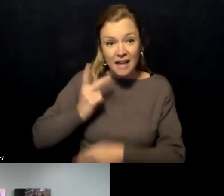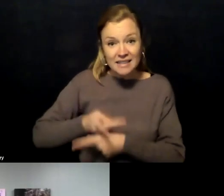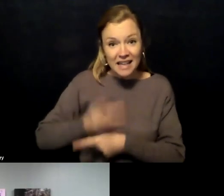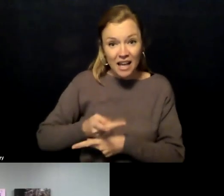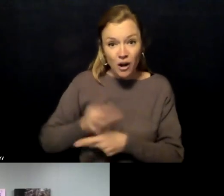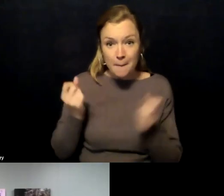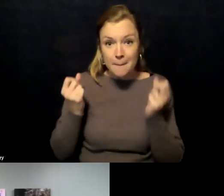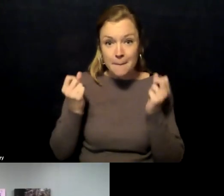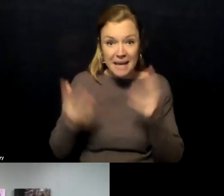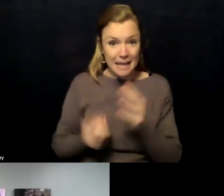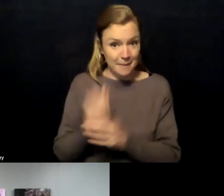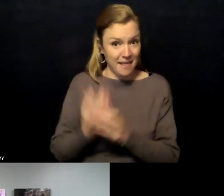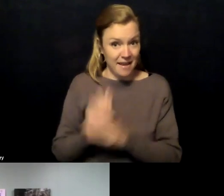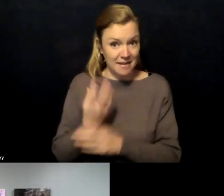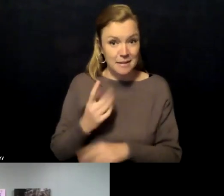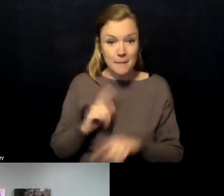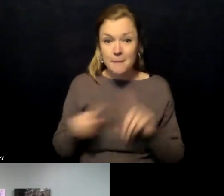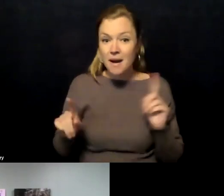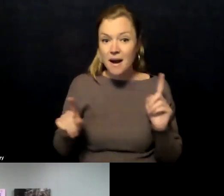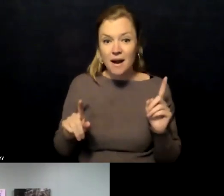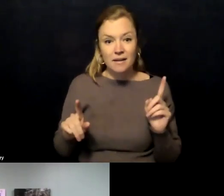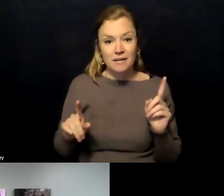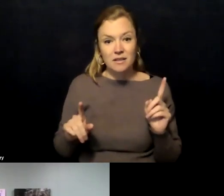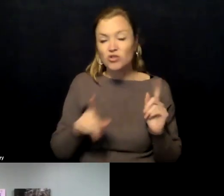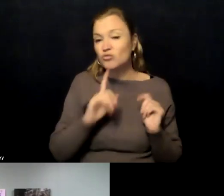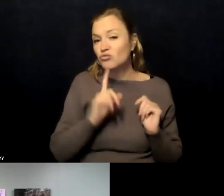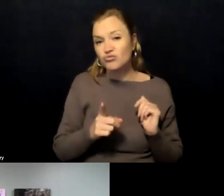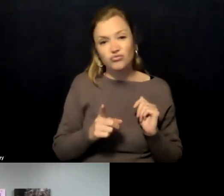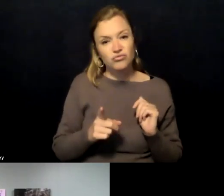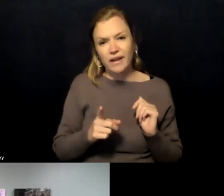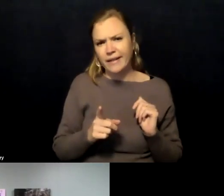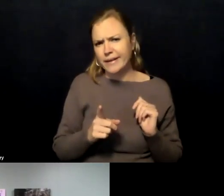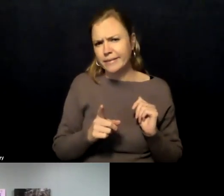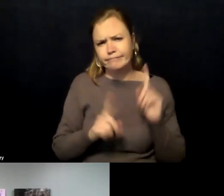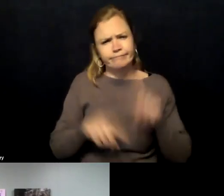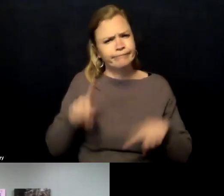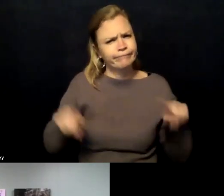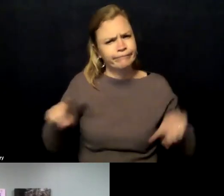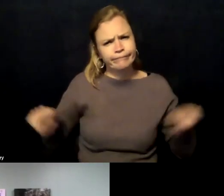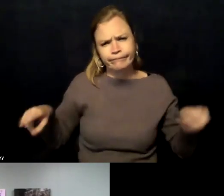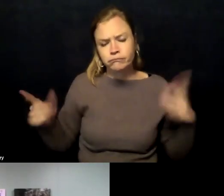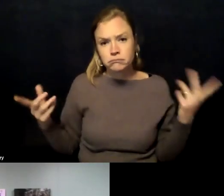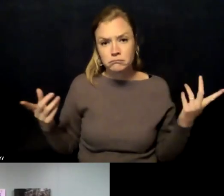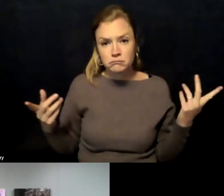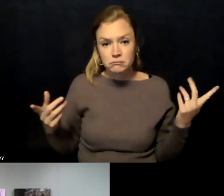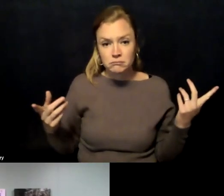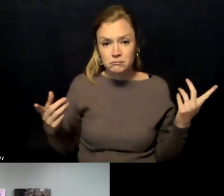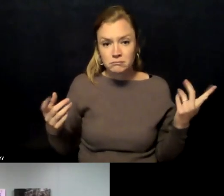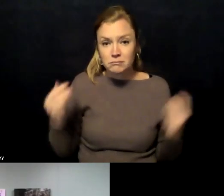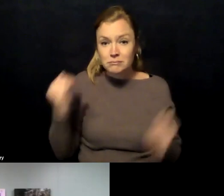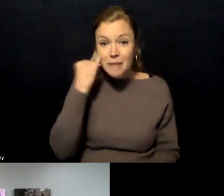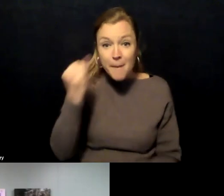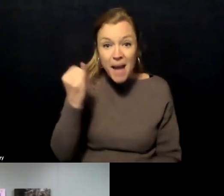are kind of widespread in their care. I mean, if you think about